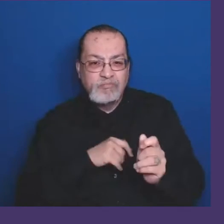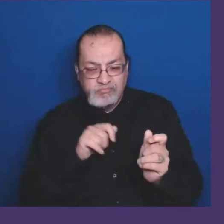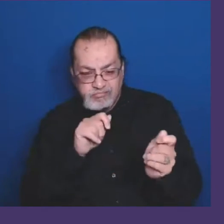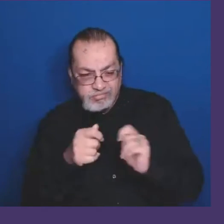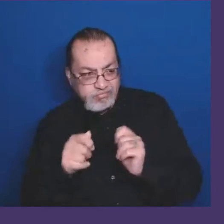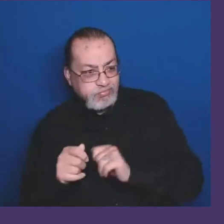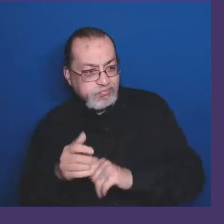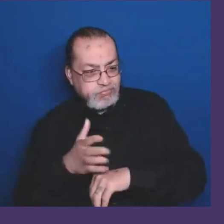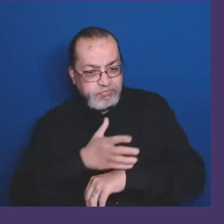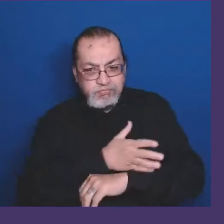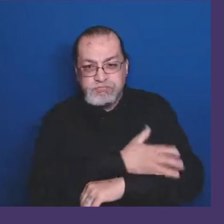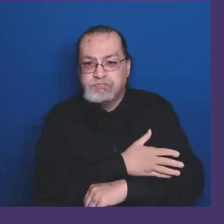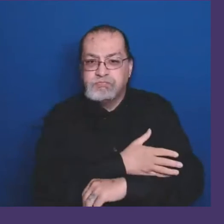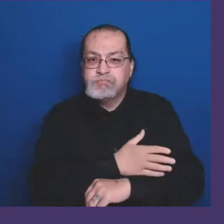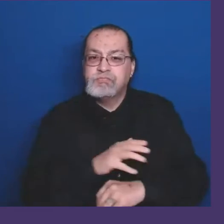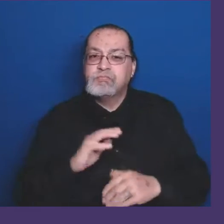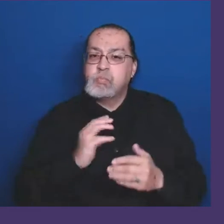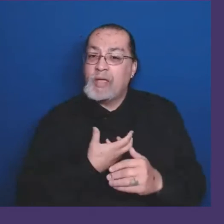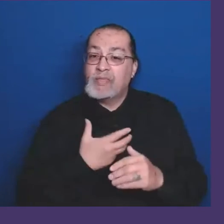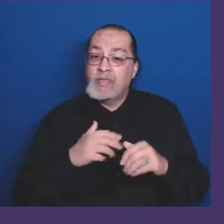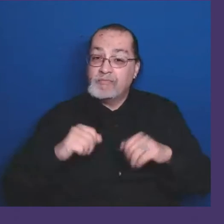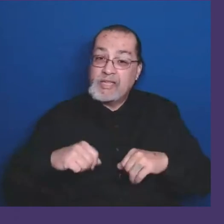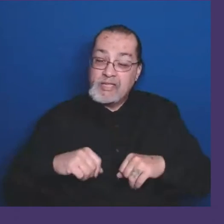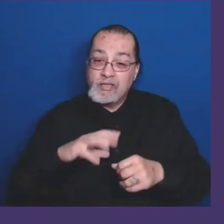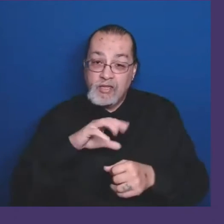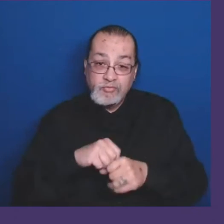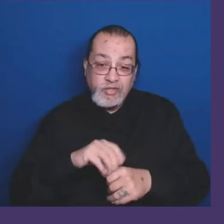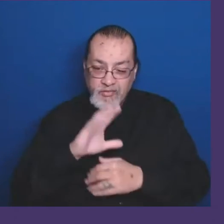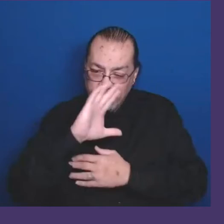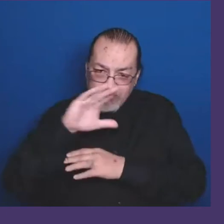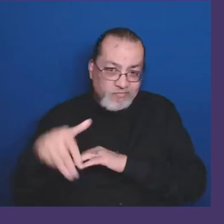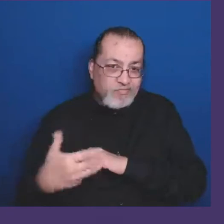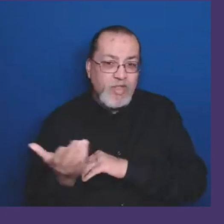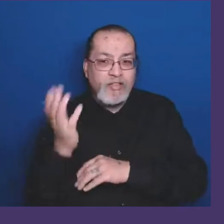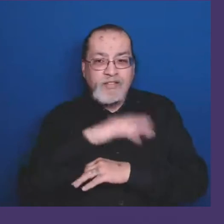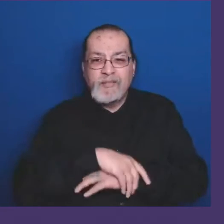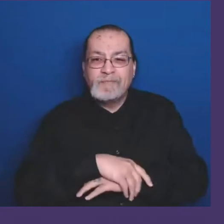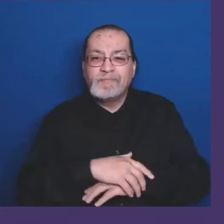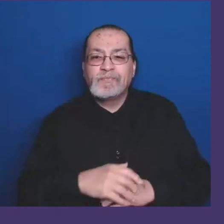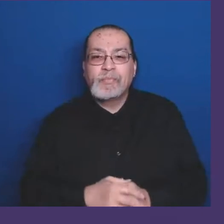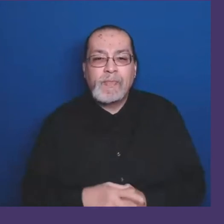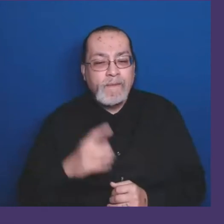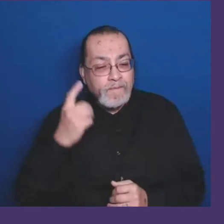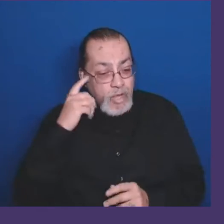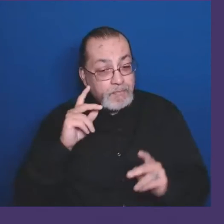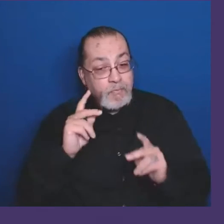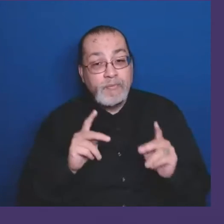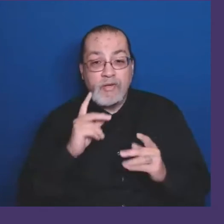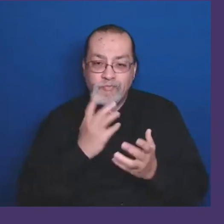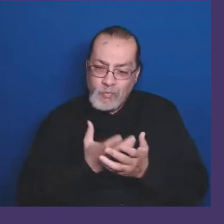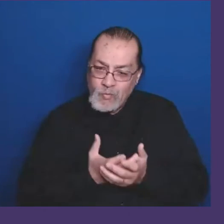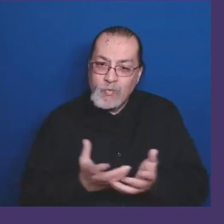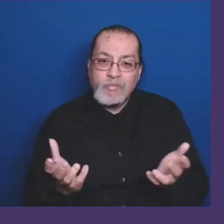By the people, for the people, so we collect feedback from our employees and our visitors.